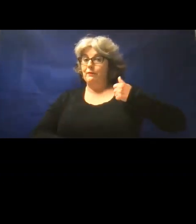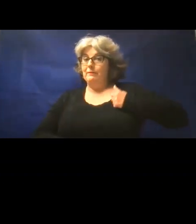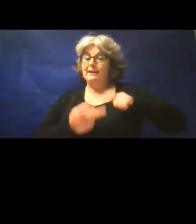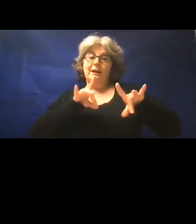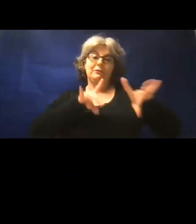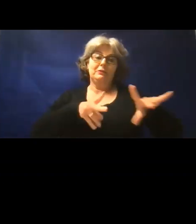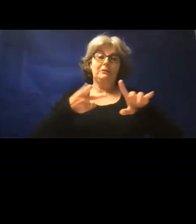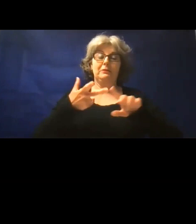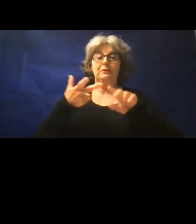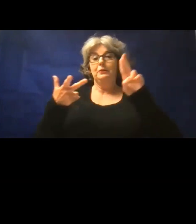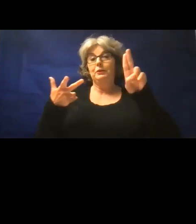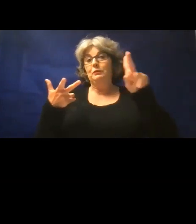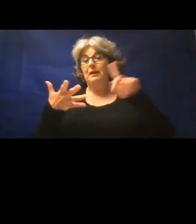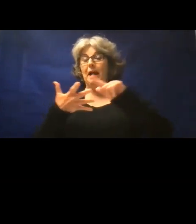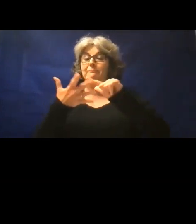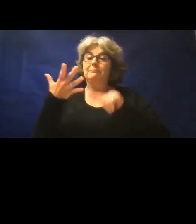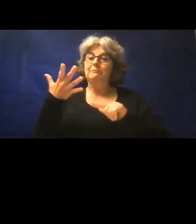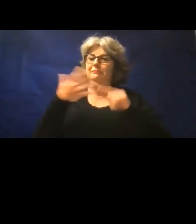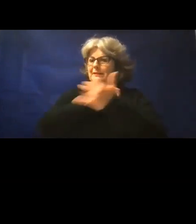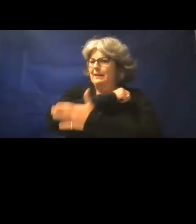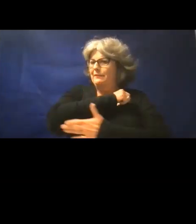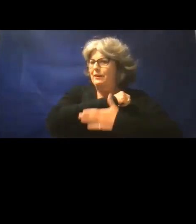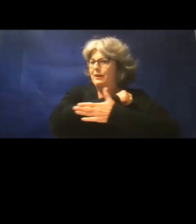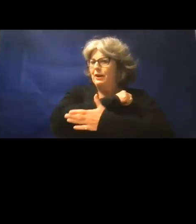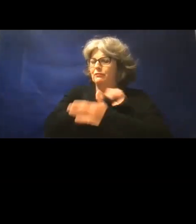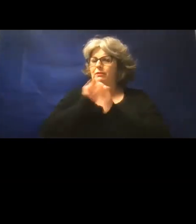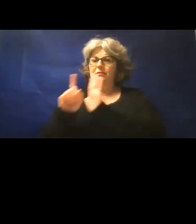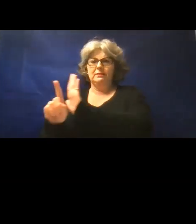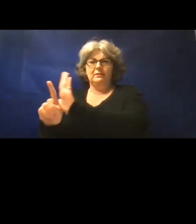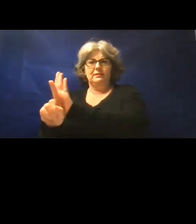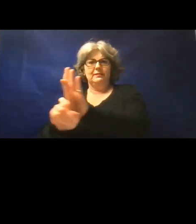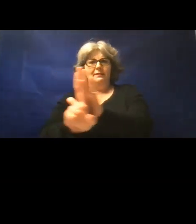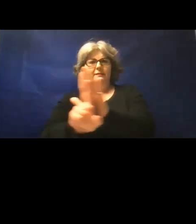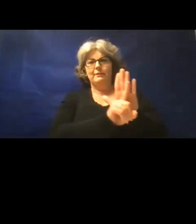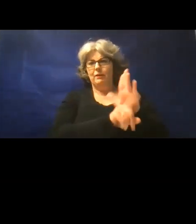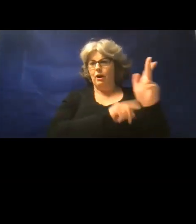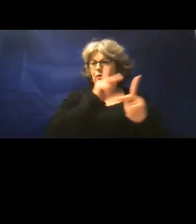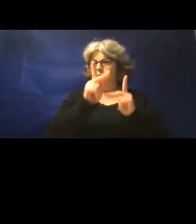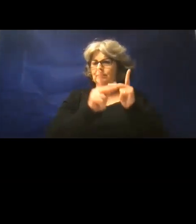New Zealand colleagues all maintain their own kind of travel advisory products